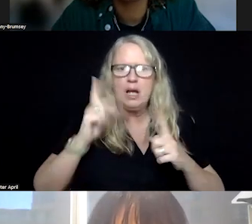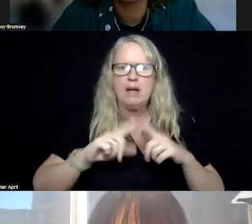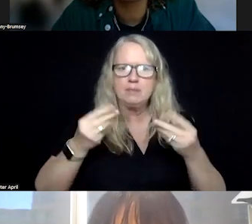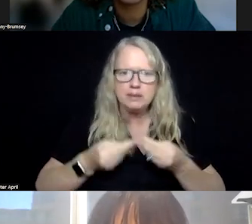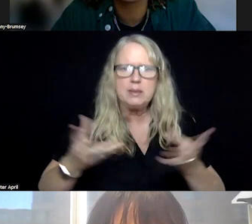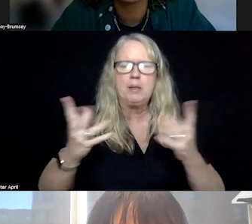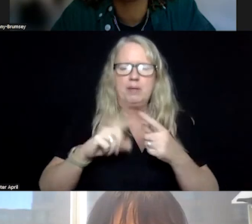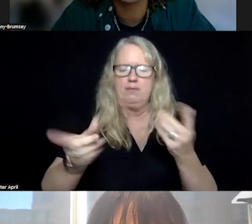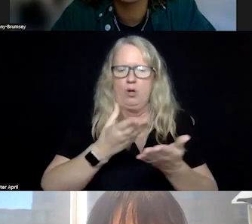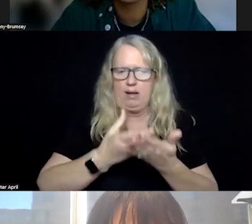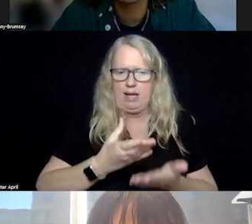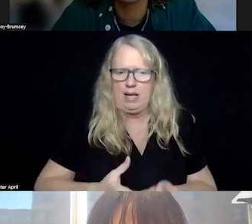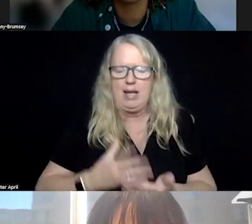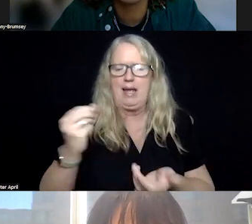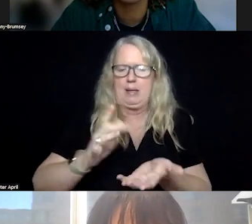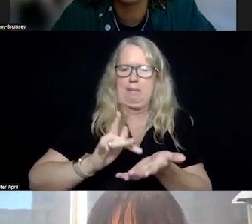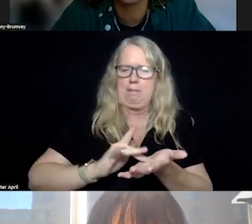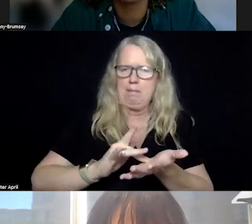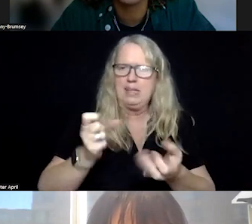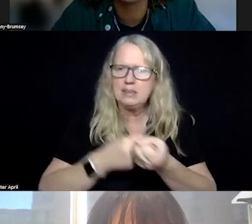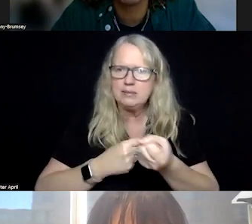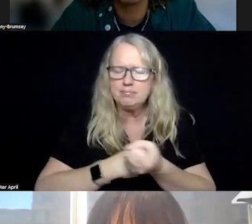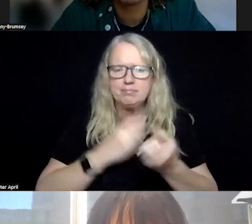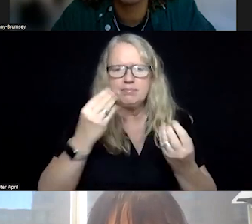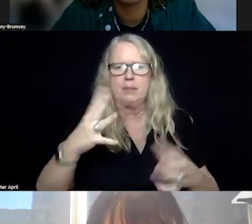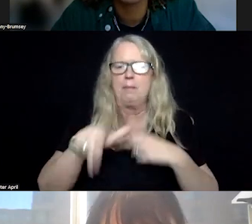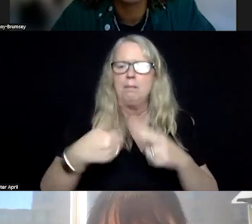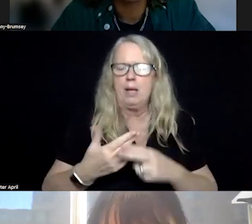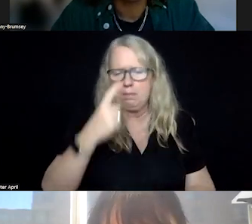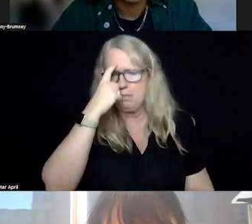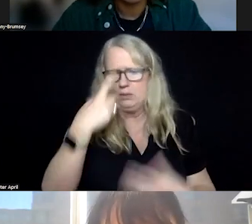EVIDENCE-BASED AND MEDICALLY SOUND INFORMATION ON MENTAL HEALTH.